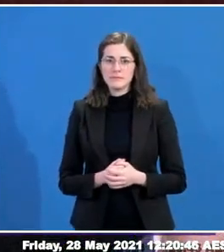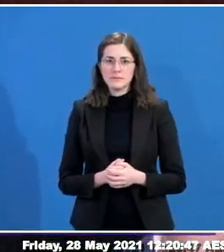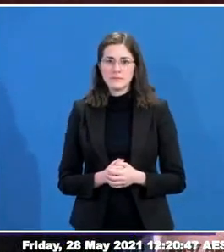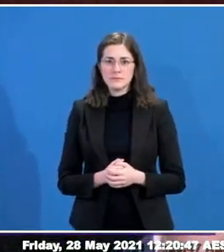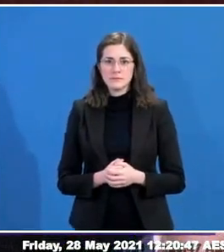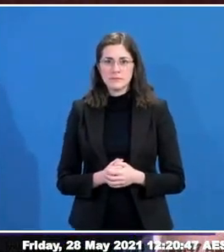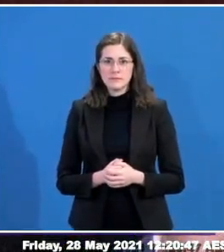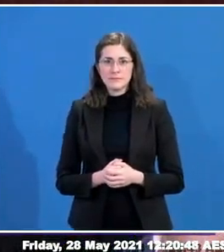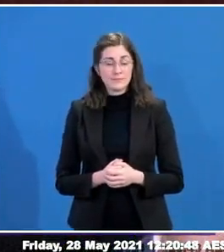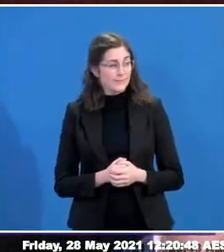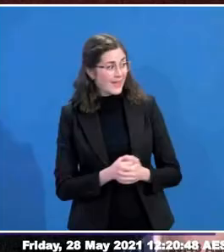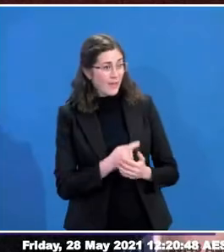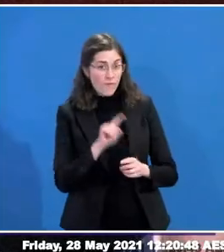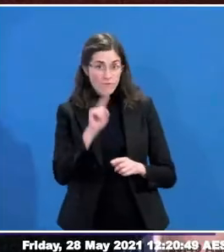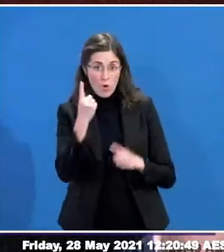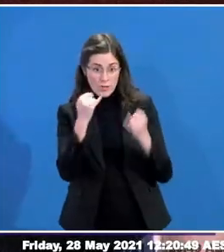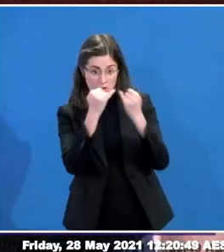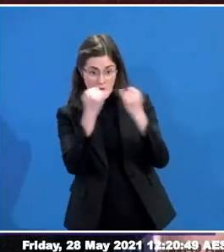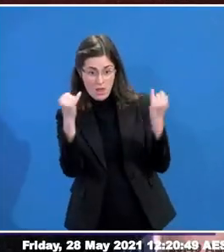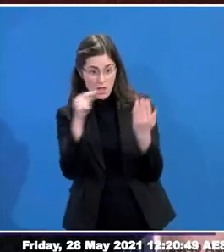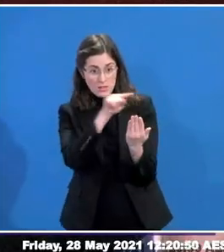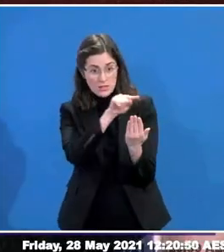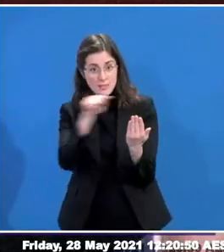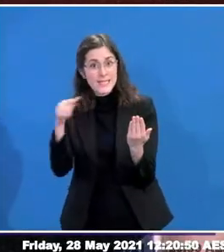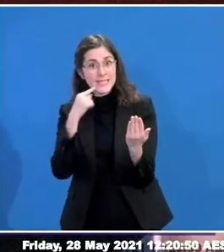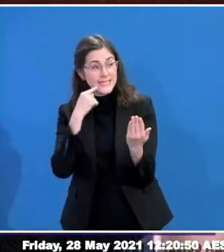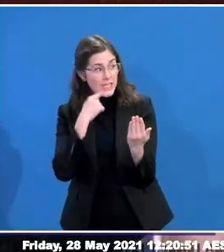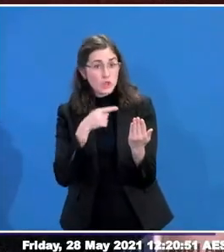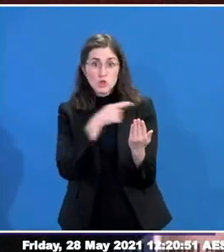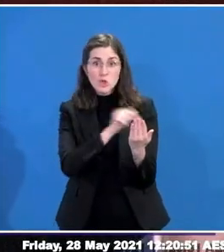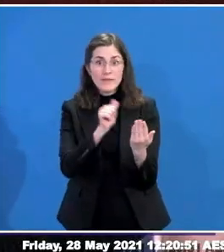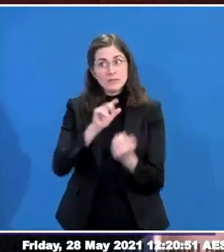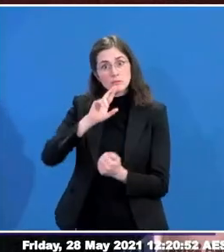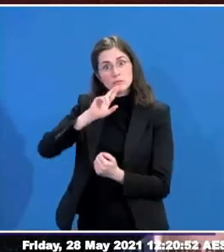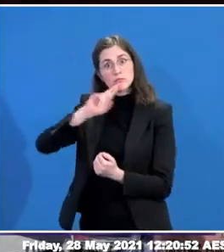It says there in the first line that you spoke to your report. Does that accord with your recollection?